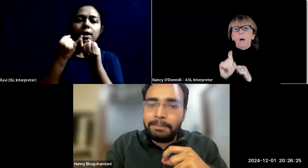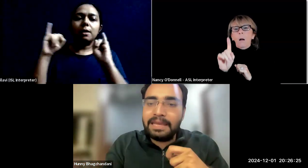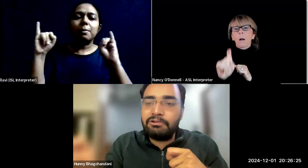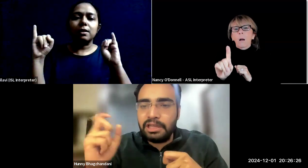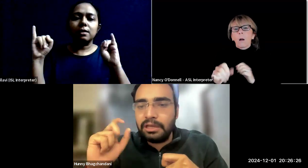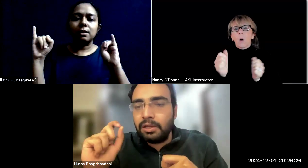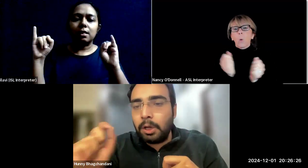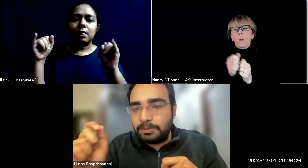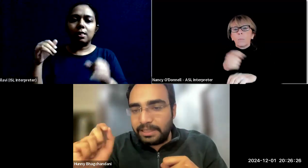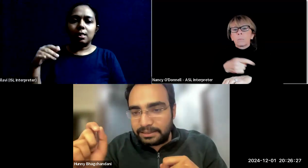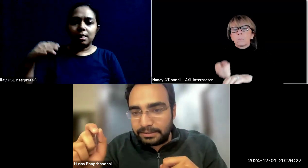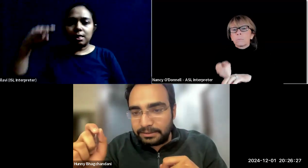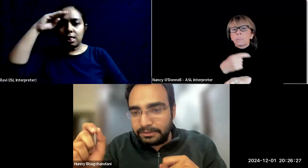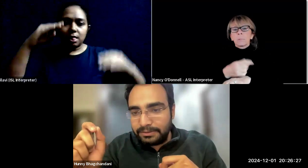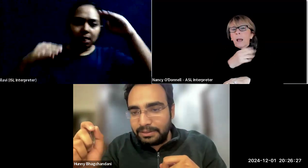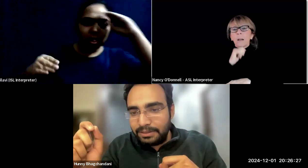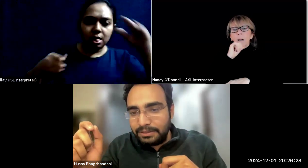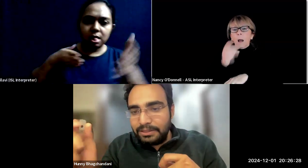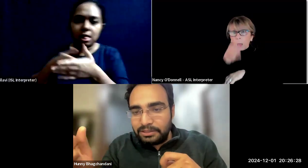without bumping into the objects.